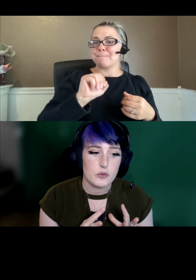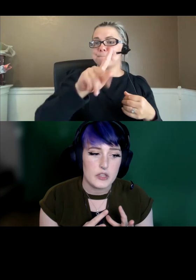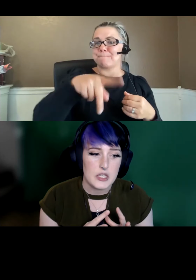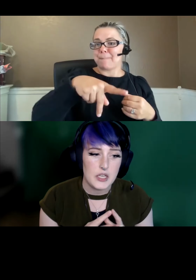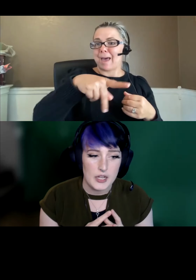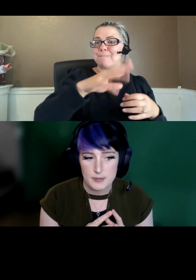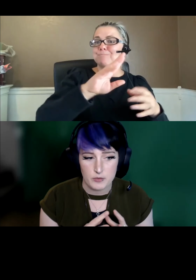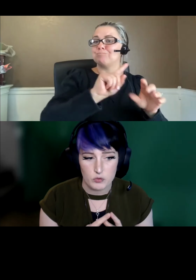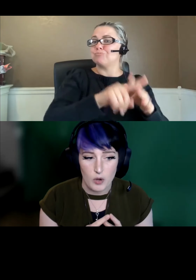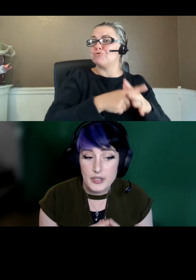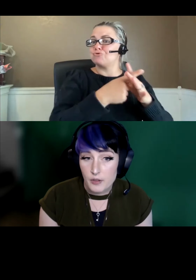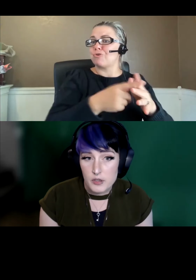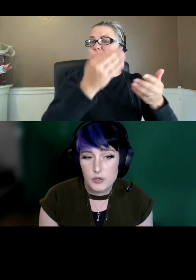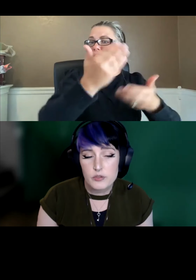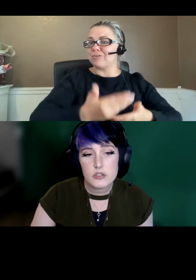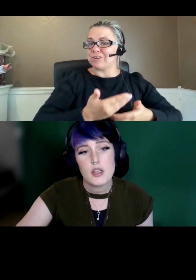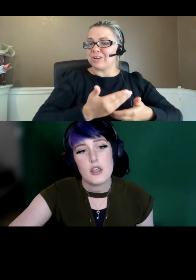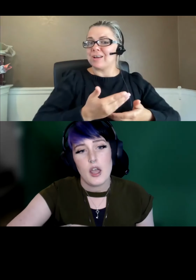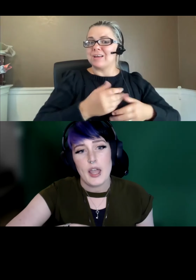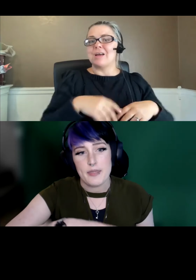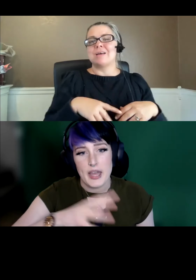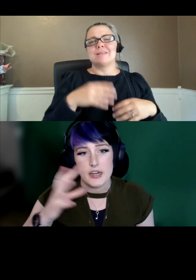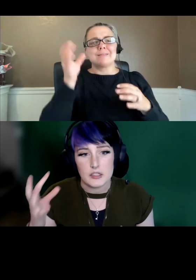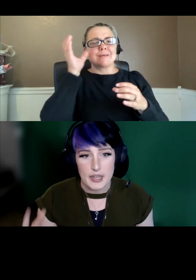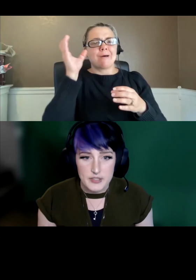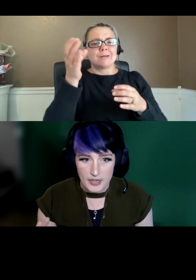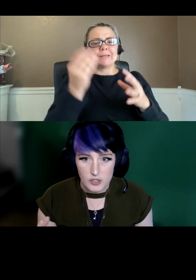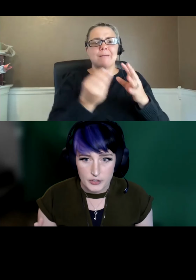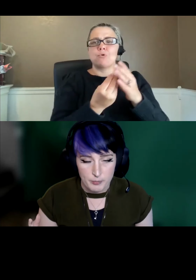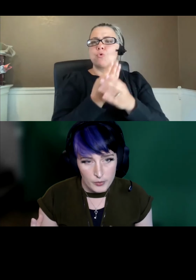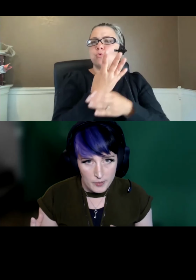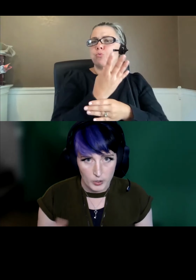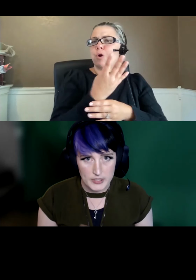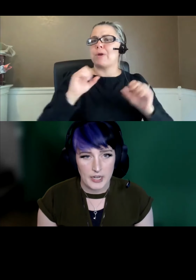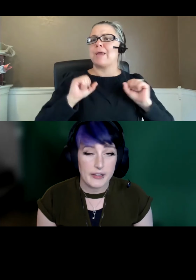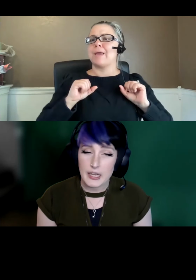the concept of growing healthy roots, and then a life cycle of a component, where it's kind of like